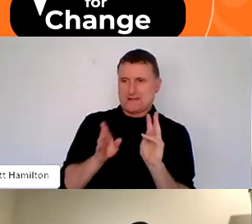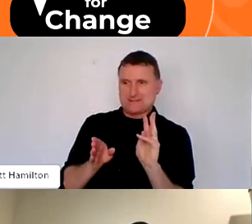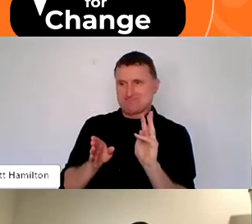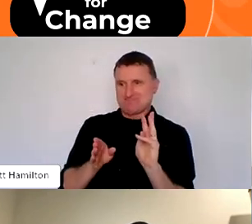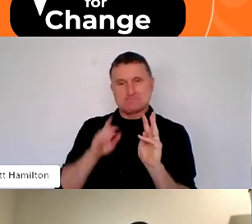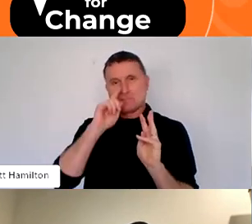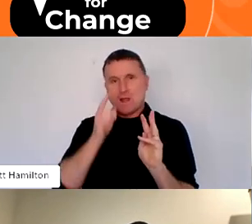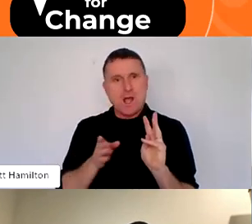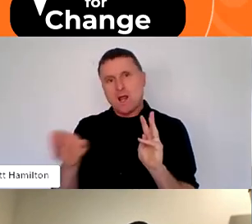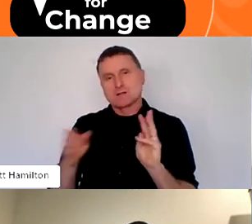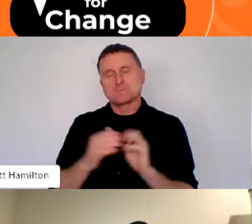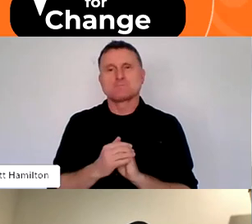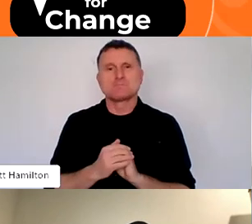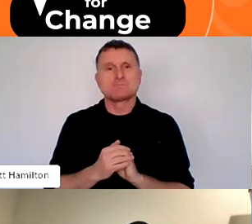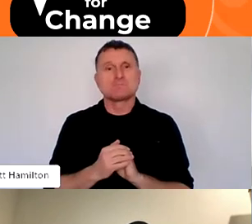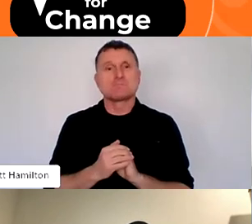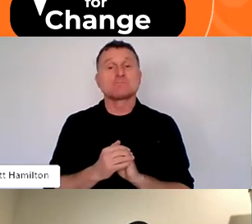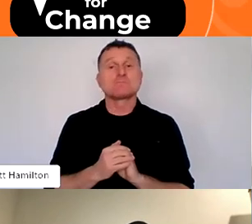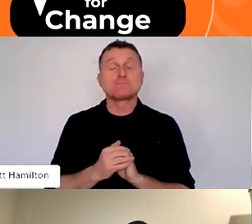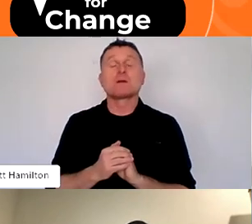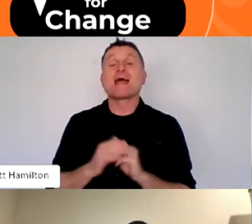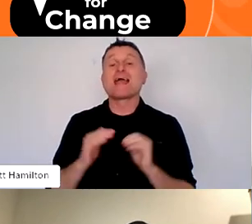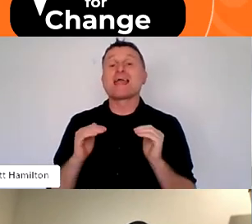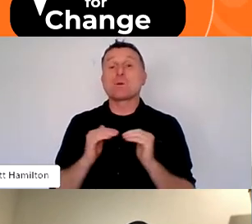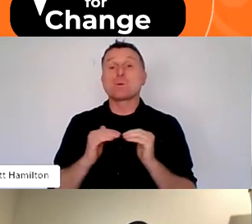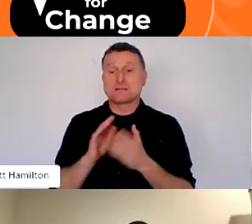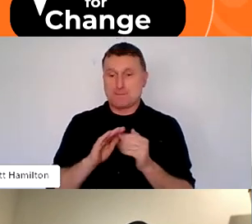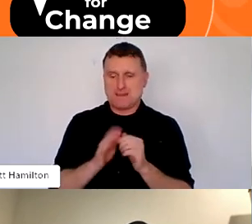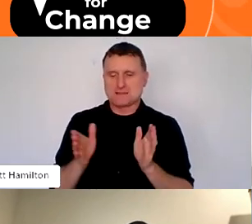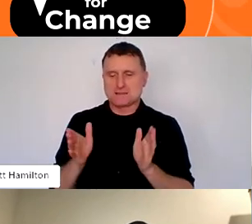each child is standing on a different height box so as they can see over